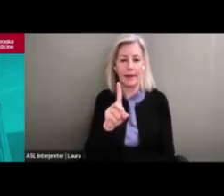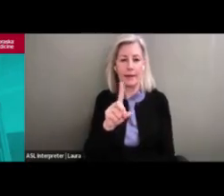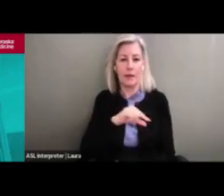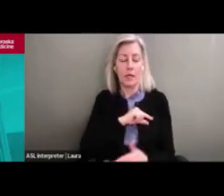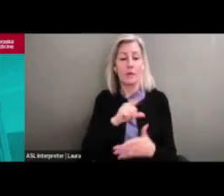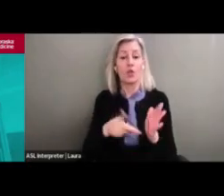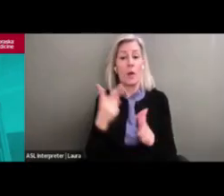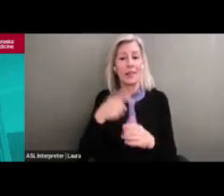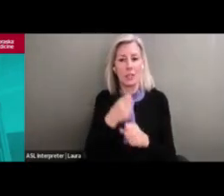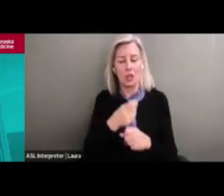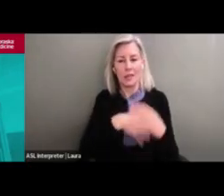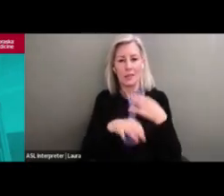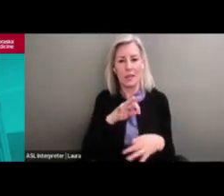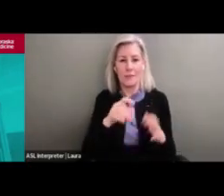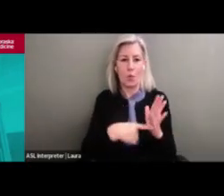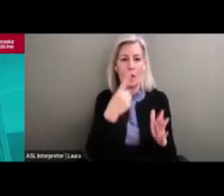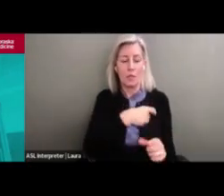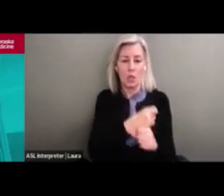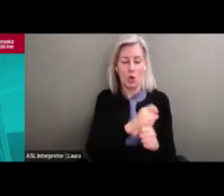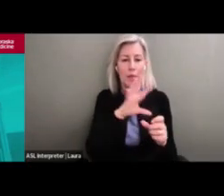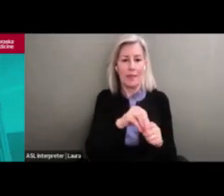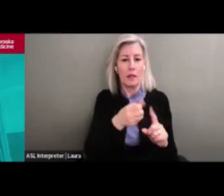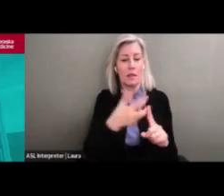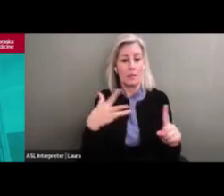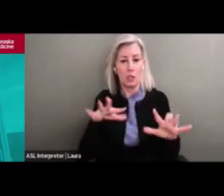how they will fund the Ministry of cost required under H.R. 1